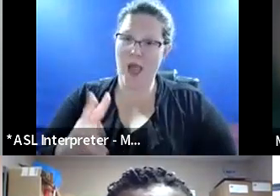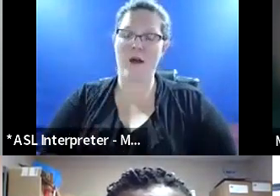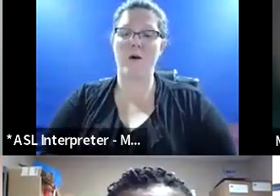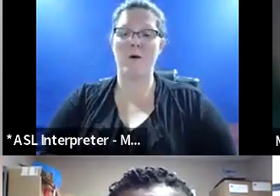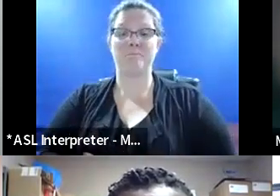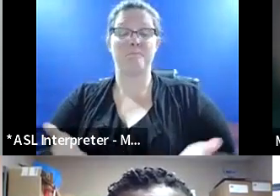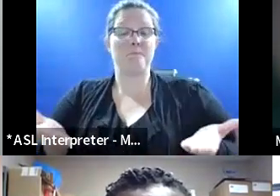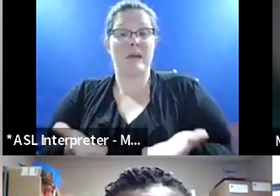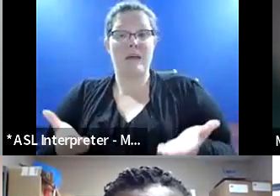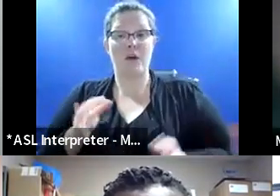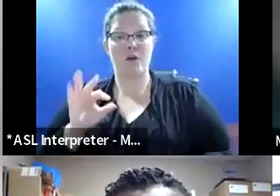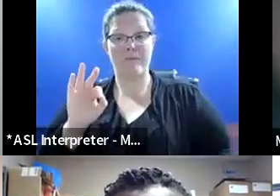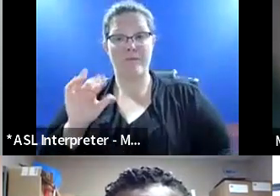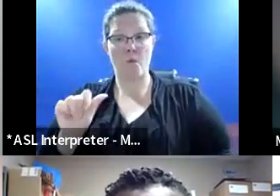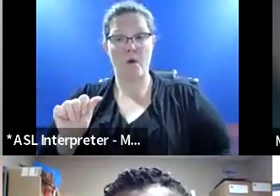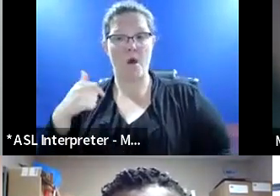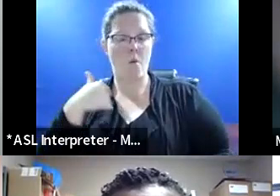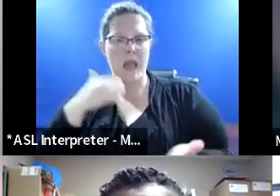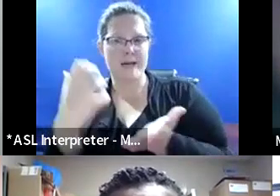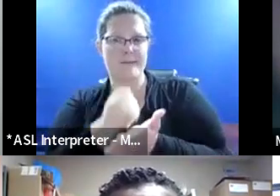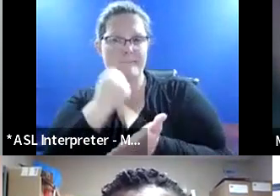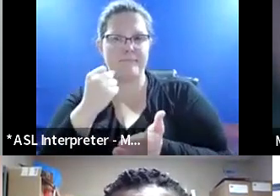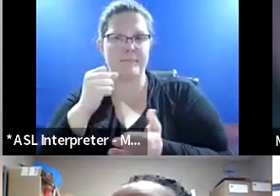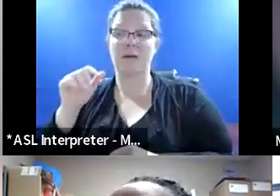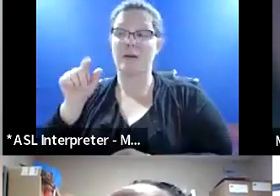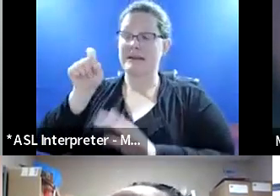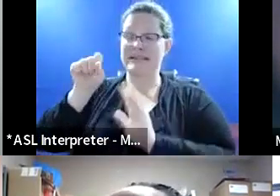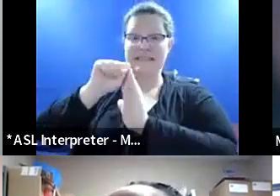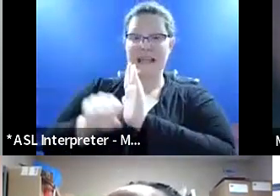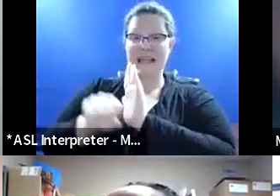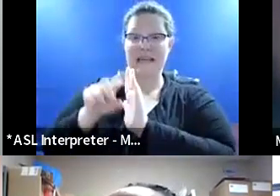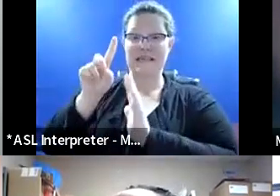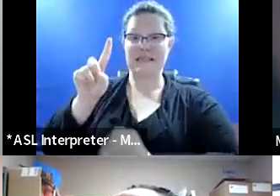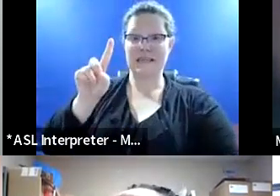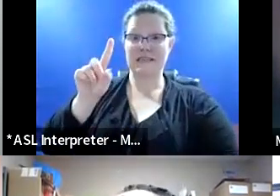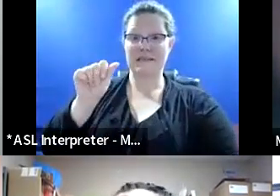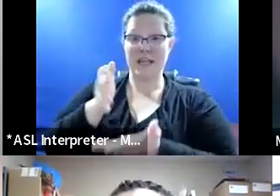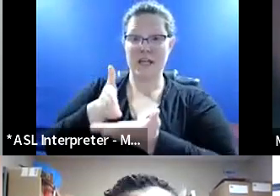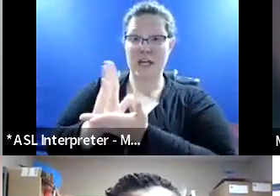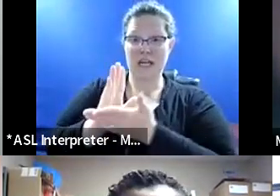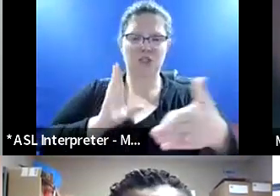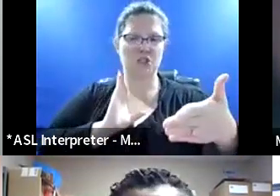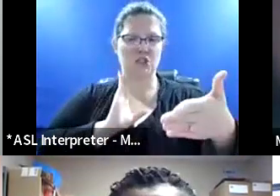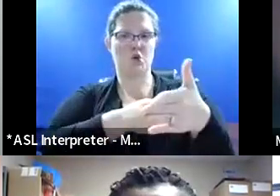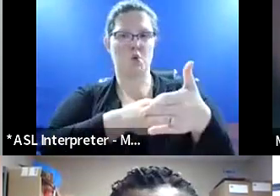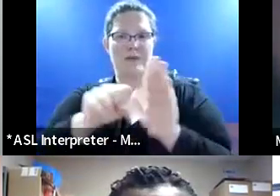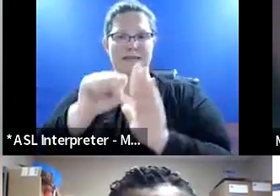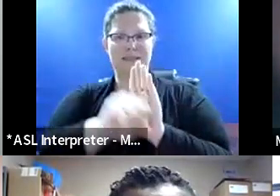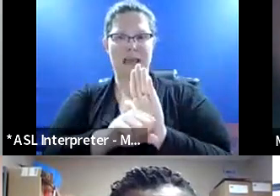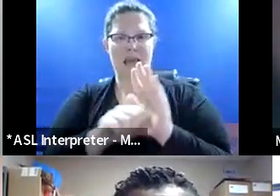HI, EVERYBODY. IT'S SO EXCITING TO HEAR WHAT'S GOING ON IN OTHER STATES AND BOTH OF YOU HAVE REALLY INSPIRING PROGRAMS.